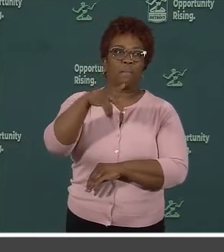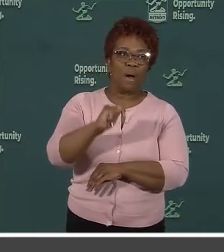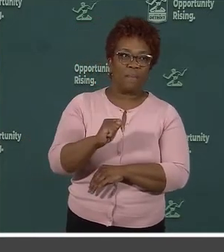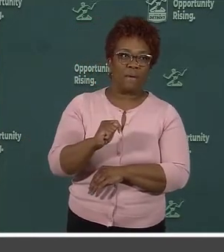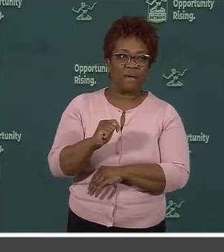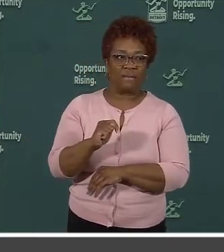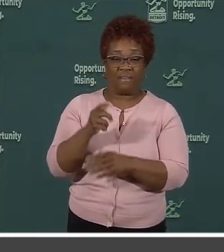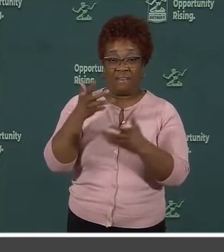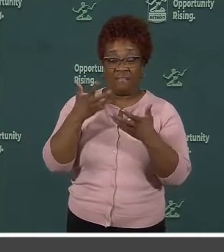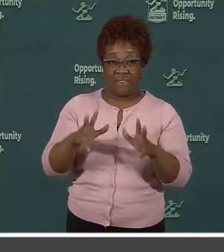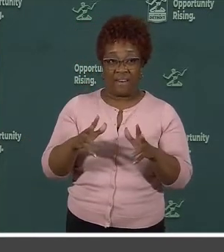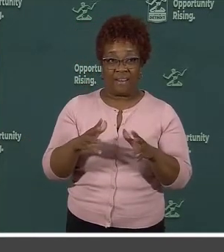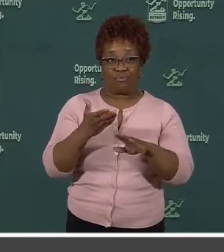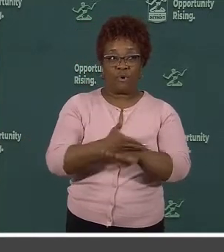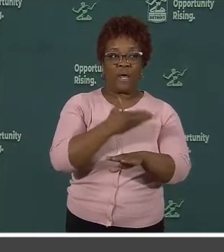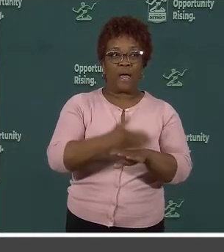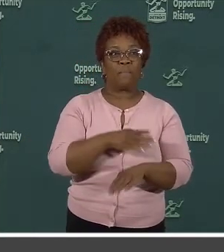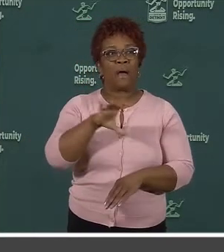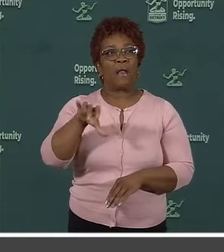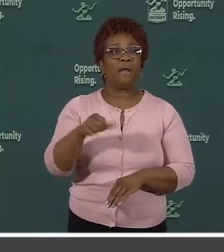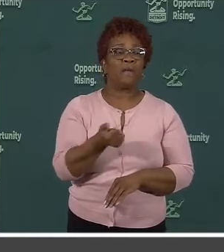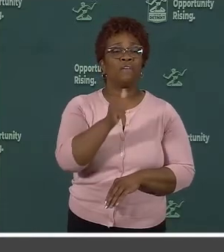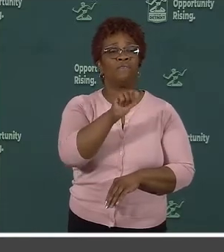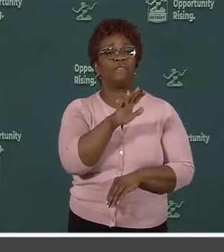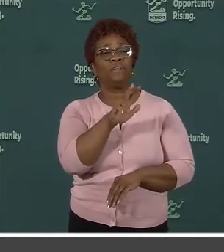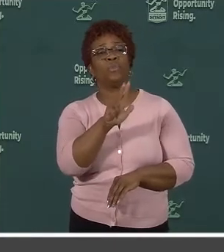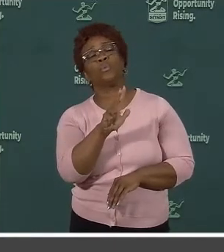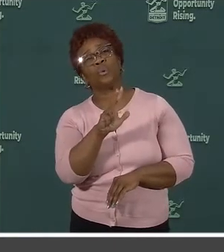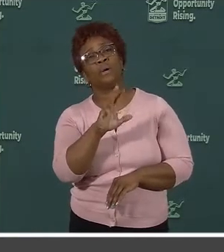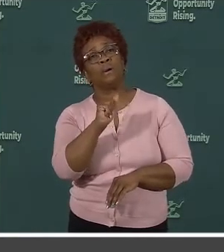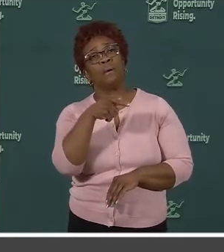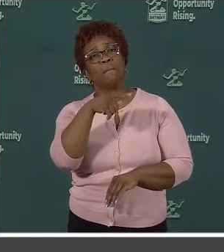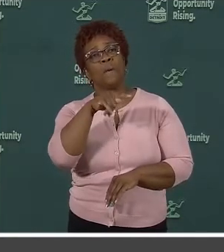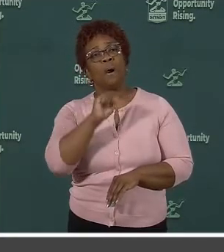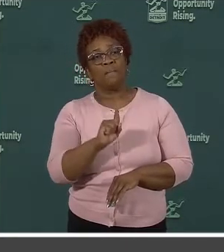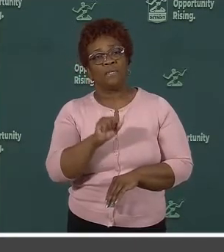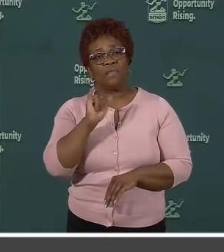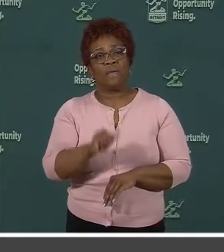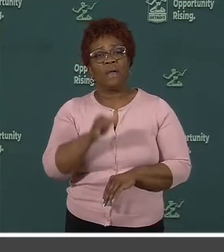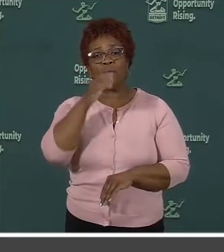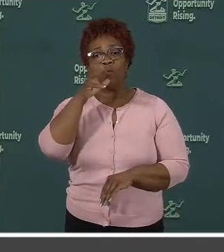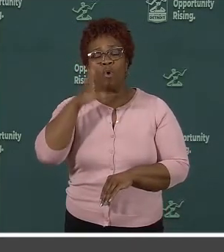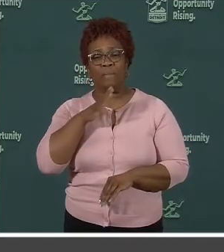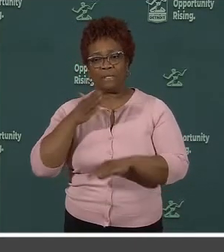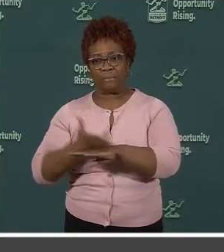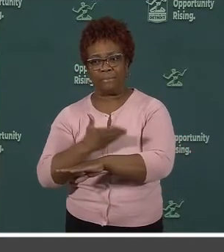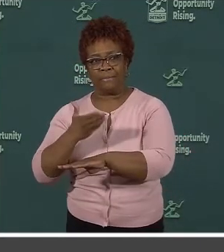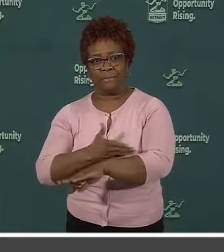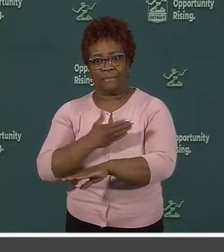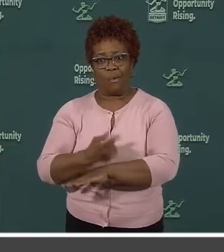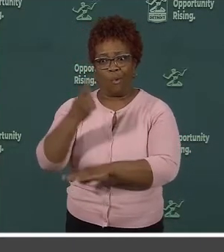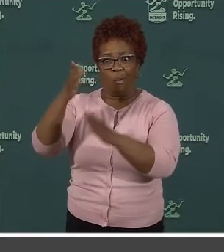ANOTHER FIFTY THREE UNITS THIS WOMAN IS A ONE WOMAN REBUILDING TEAM IT'S BEEN REMARKABLE NOW